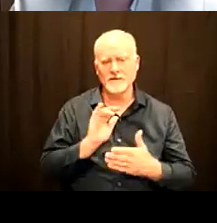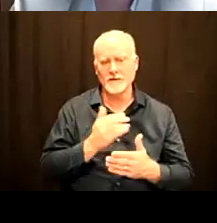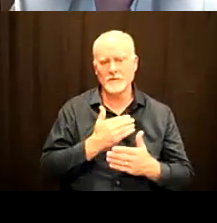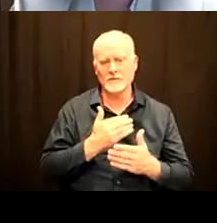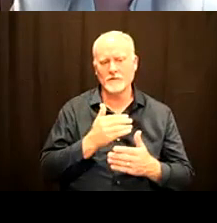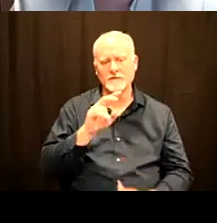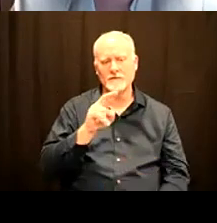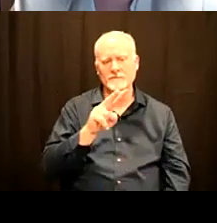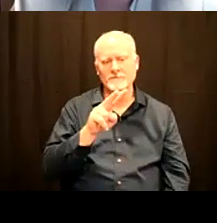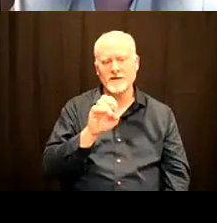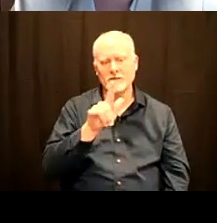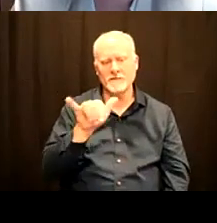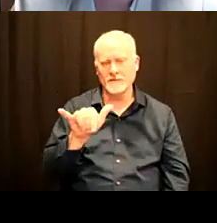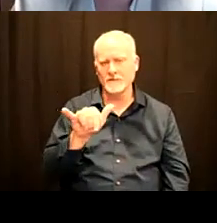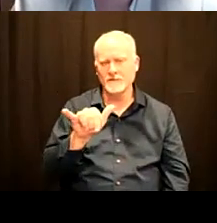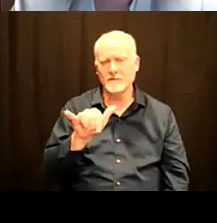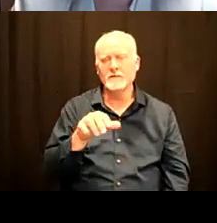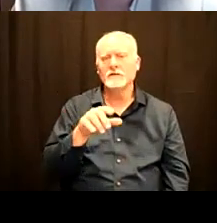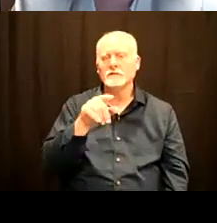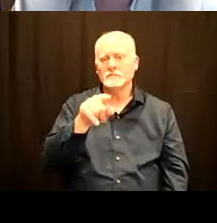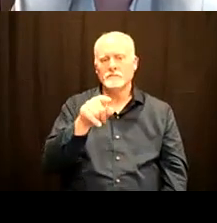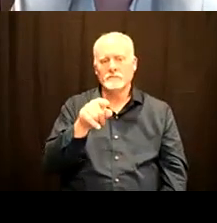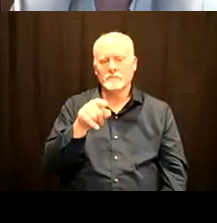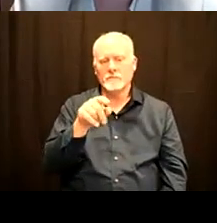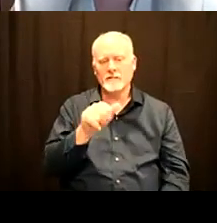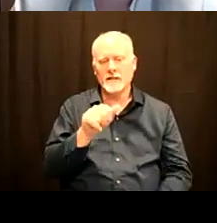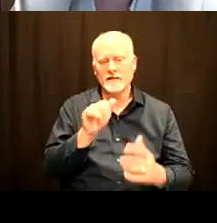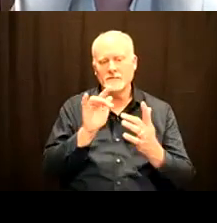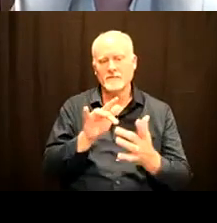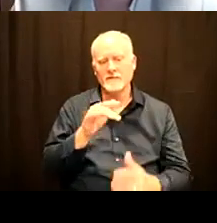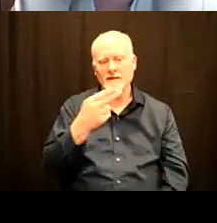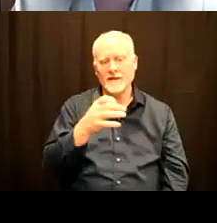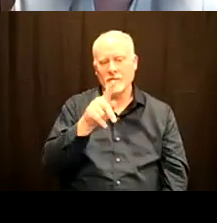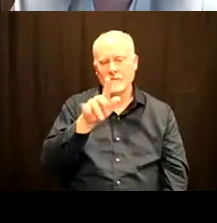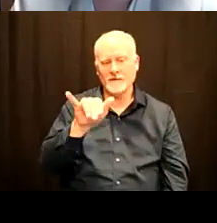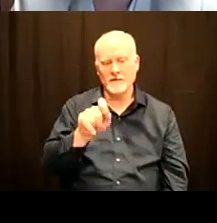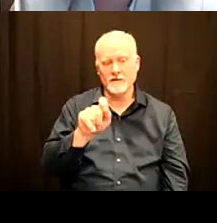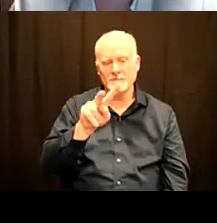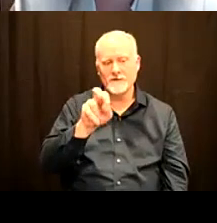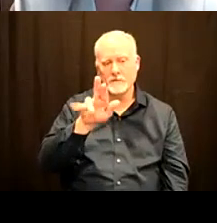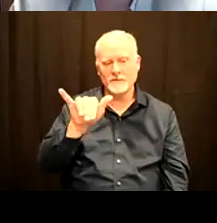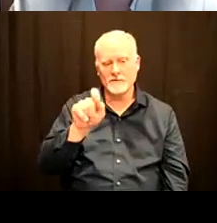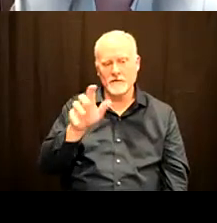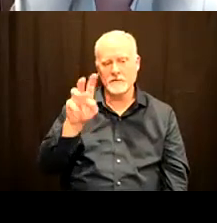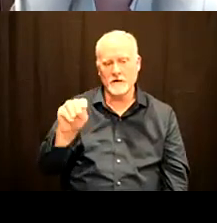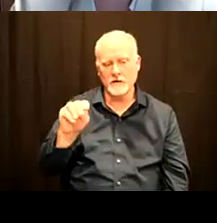15th campus employees will be able to visit healthy.verily.com to create their verily accounts